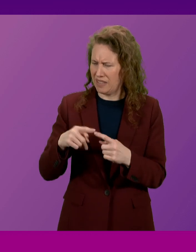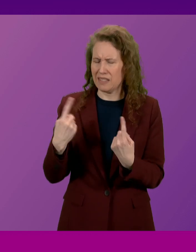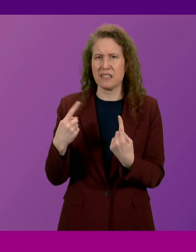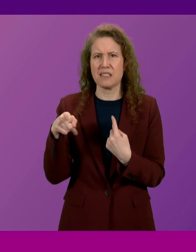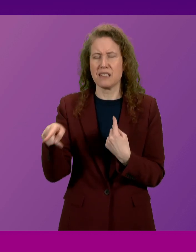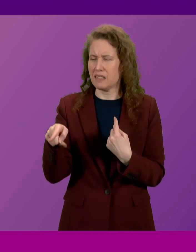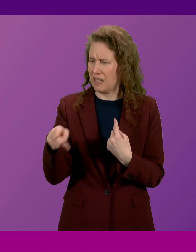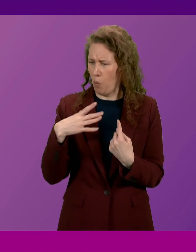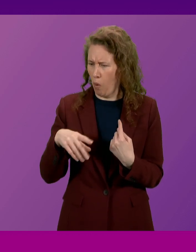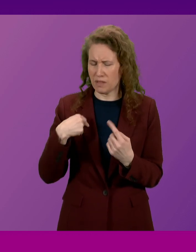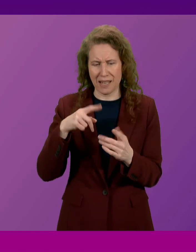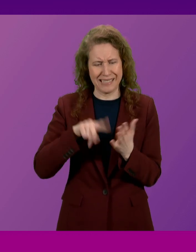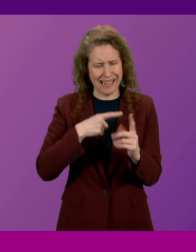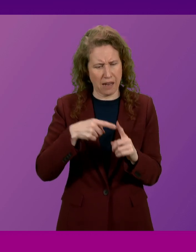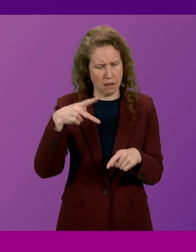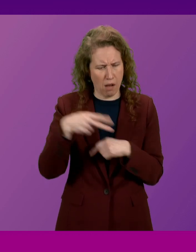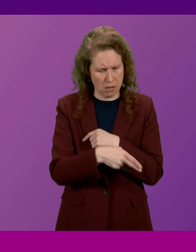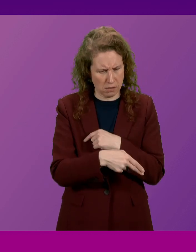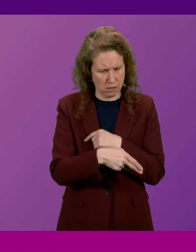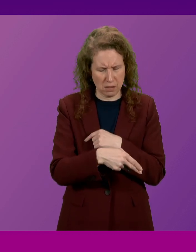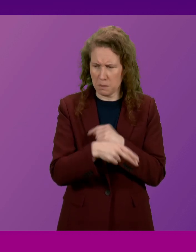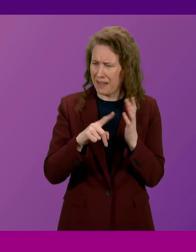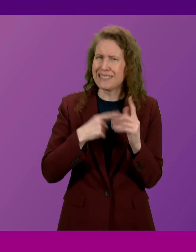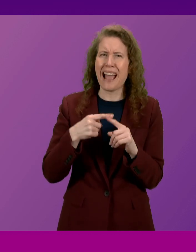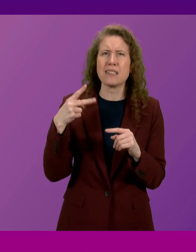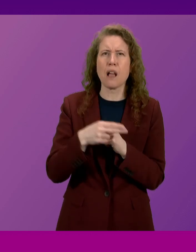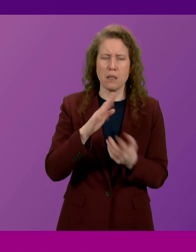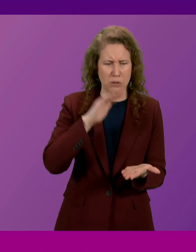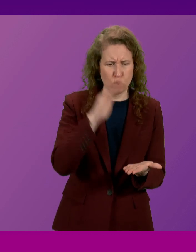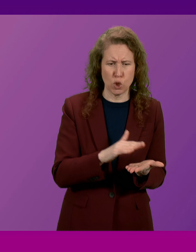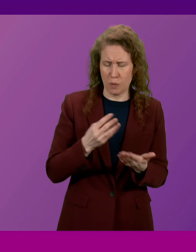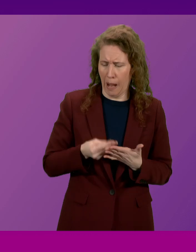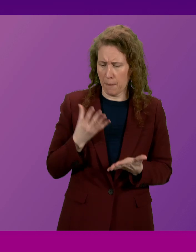for tax cuts that would have reduced the available public funding by £1 billion.